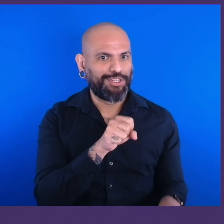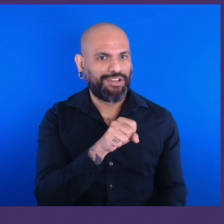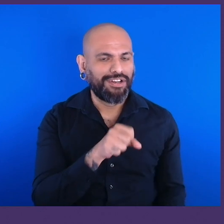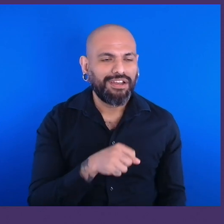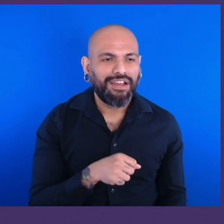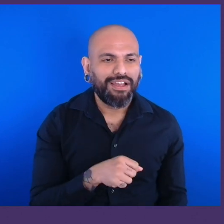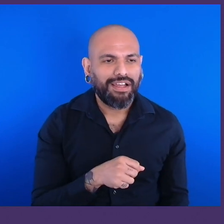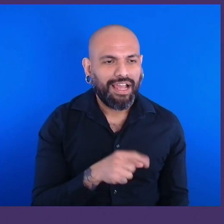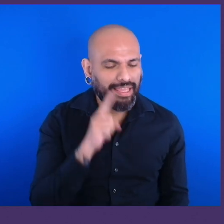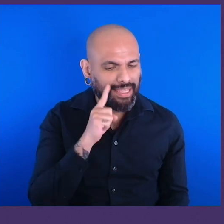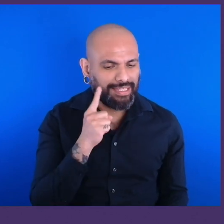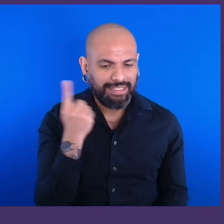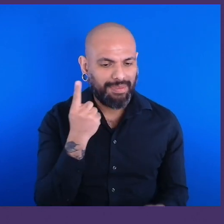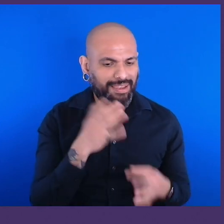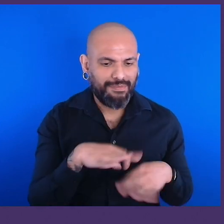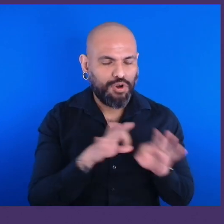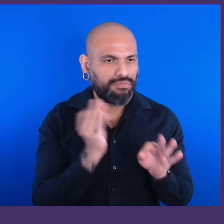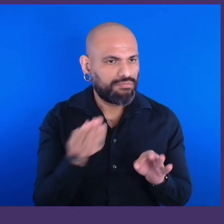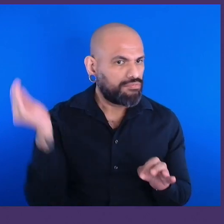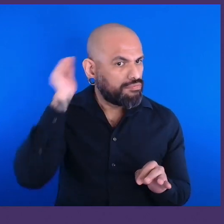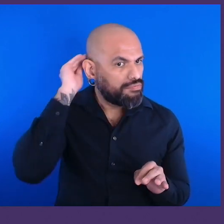in mind is how persons with disabilities are uptakers